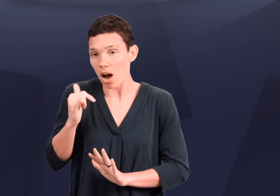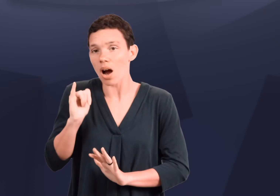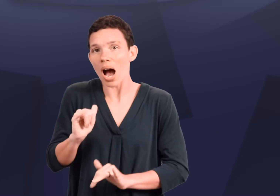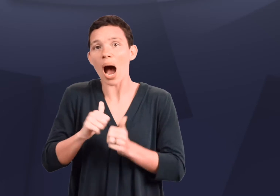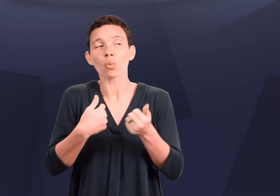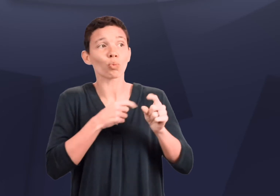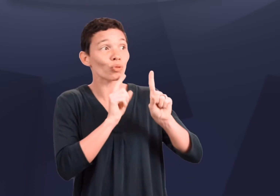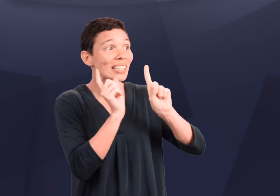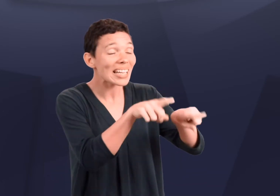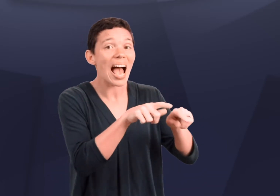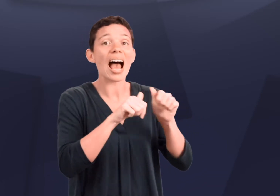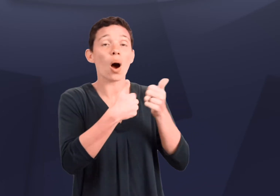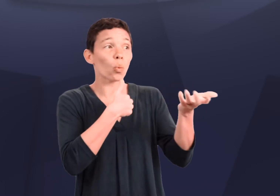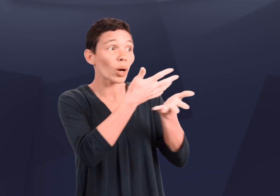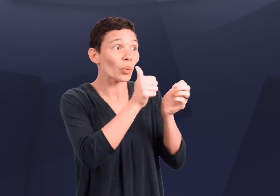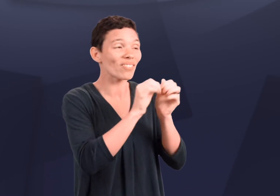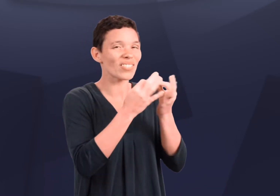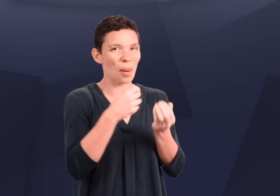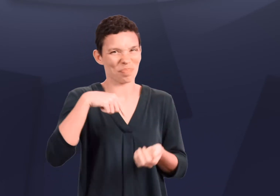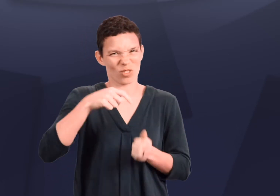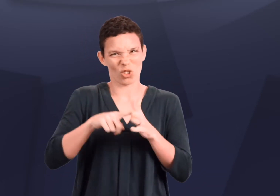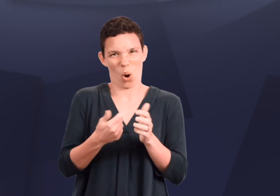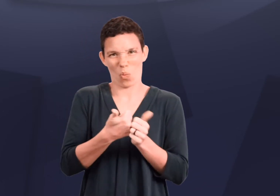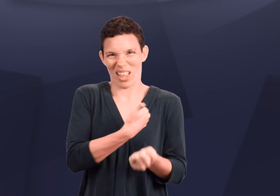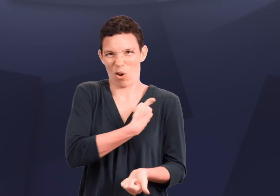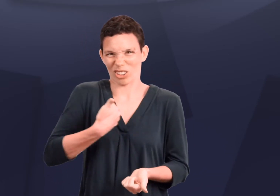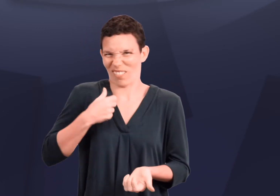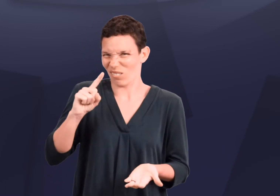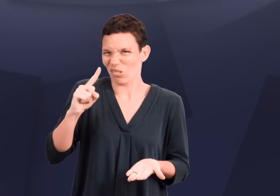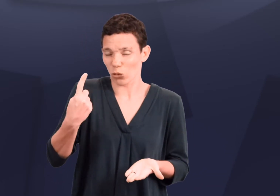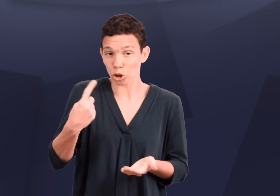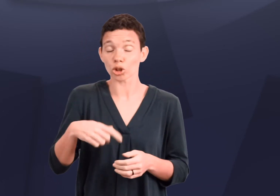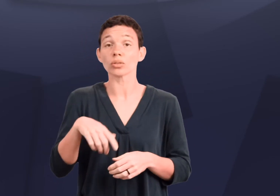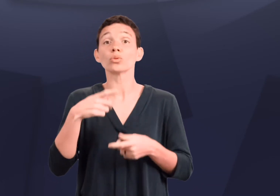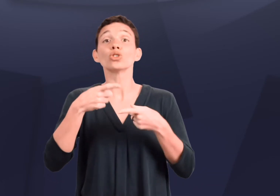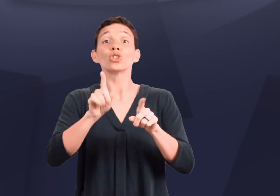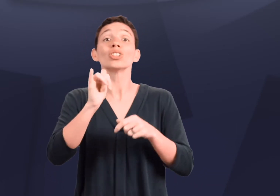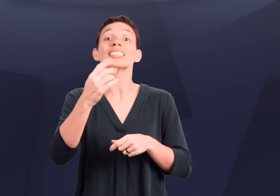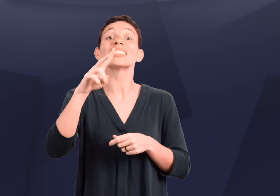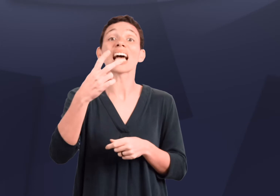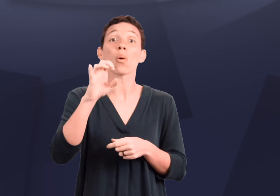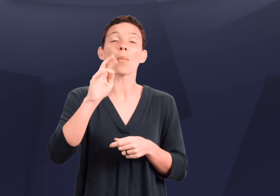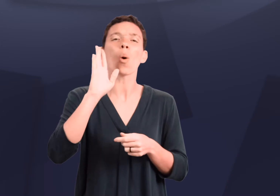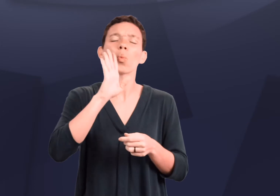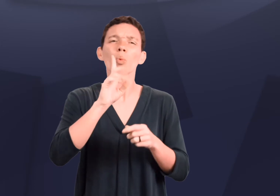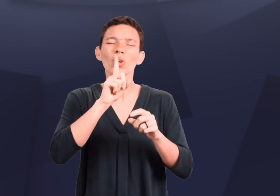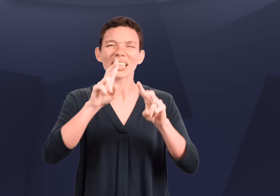Once we understand and know our roots, we become conscious of our reactions and internal influences when connecting with families.